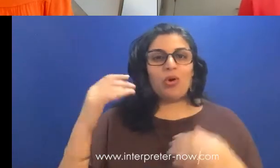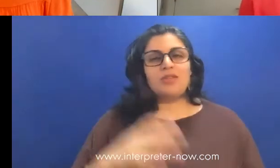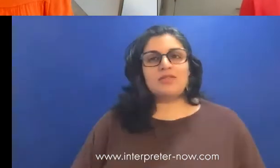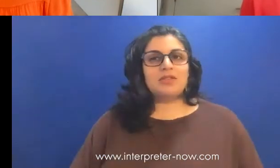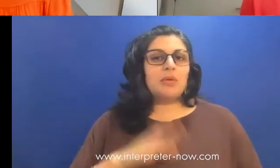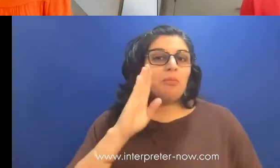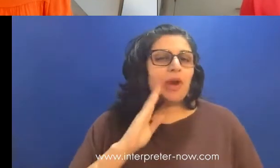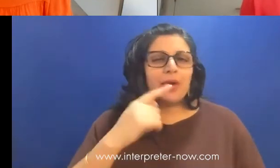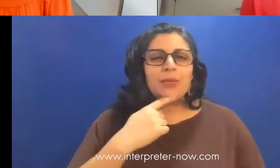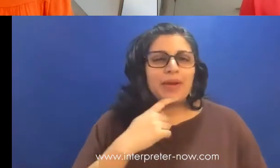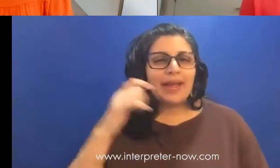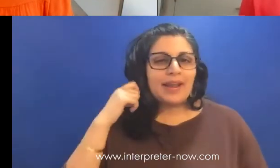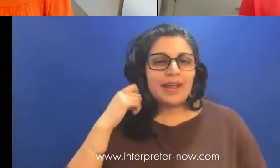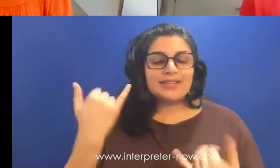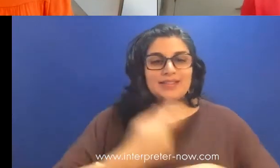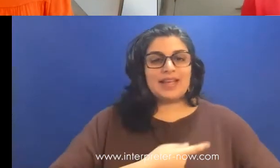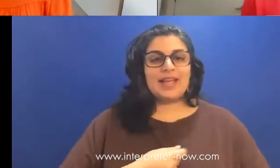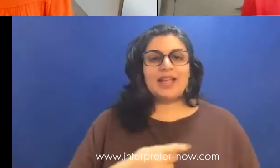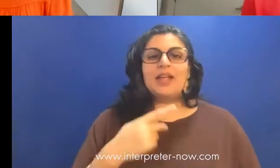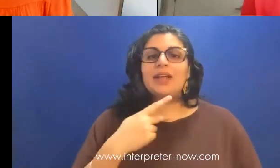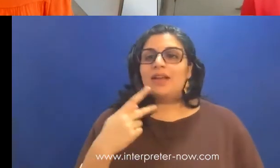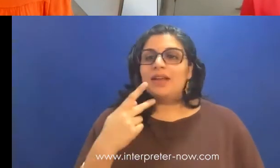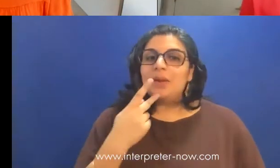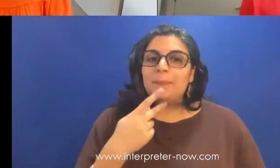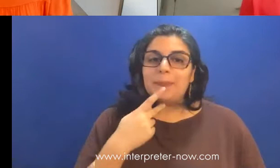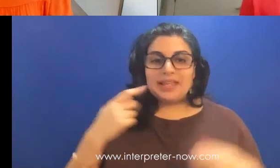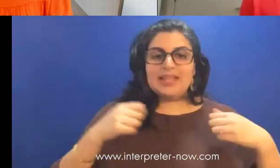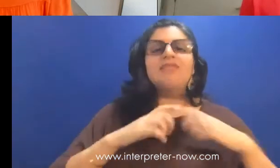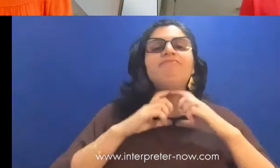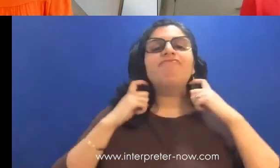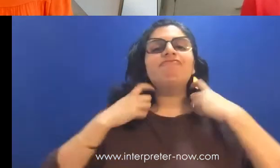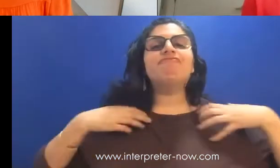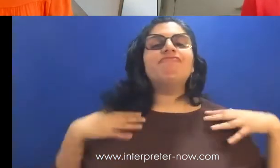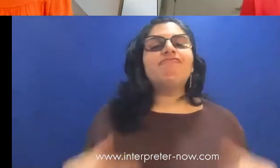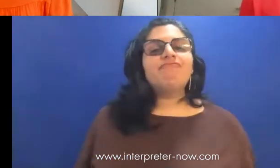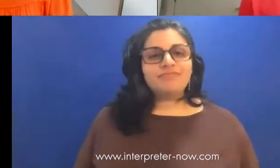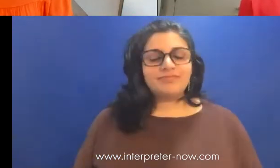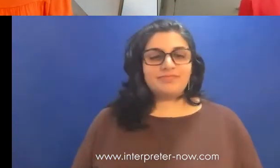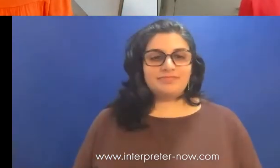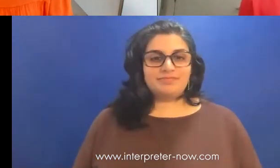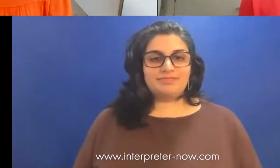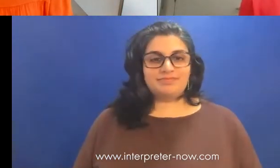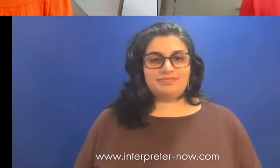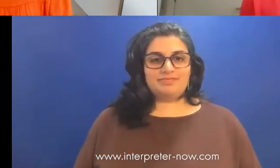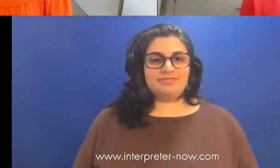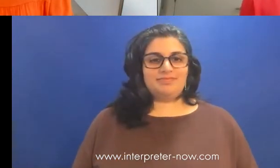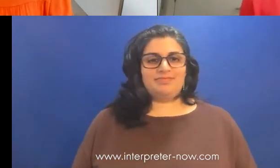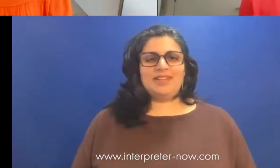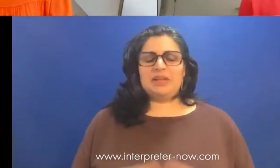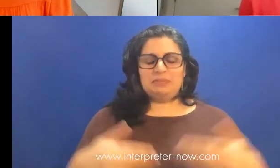And today, I'm wearing a pink turtleneck sweater. I'm in quite a bare and sparse room today.